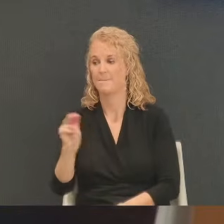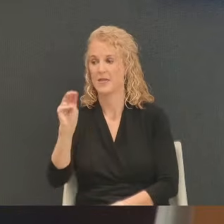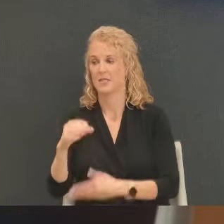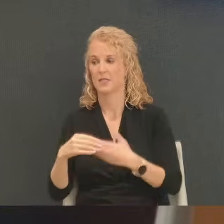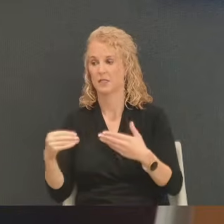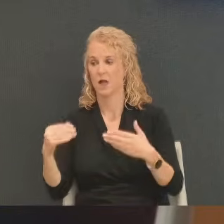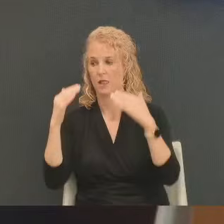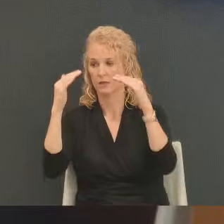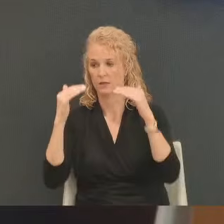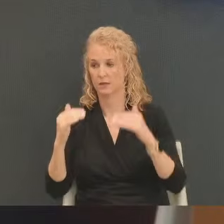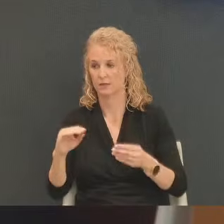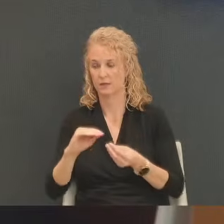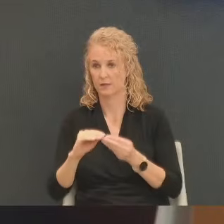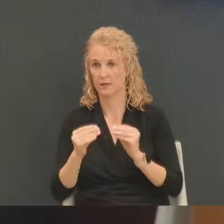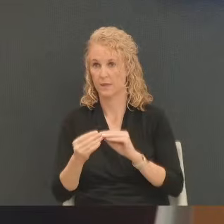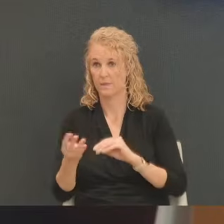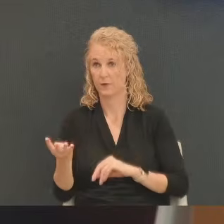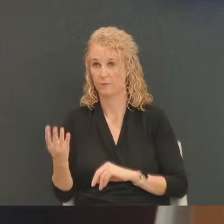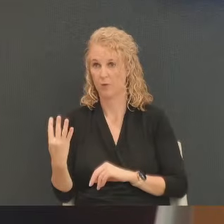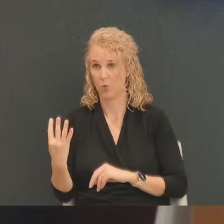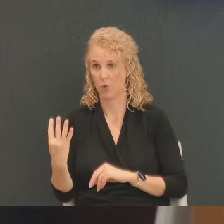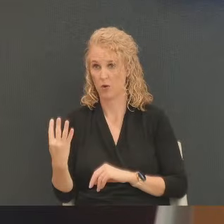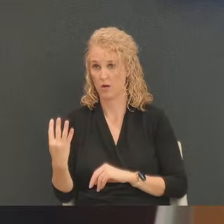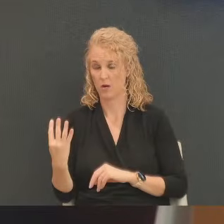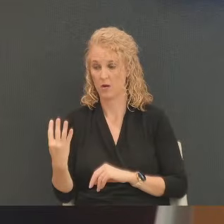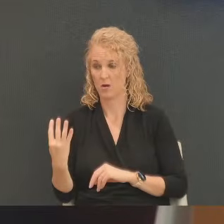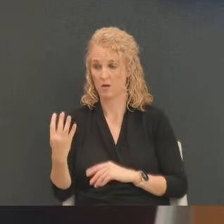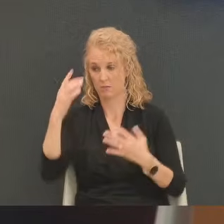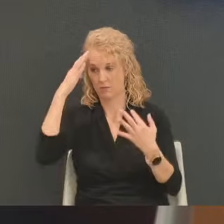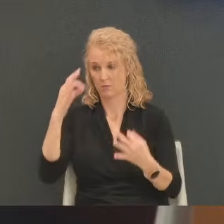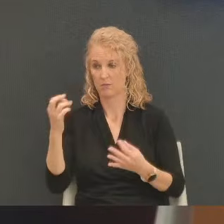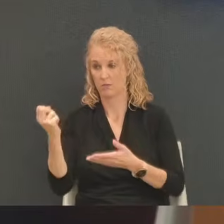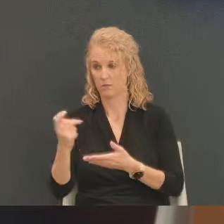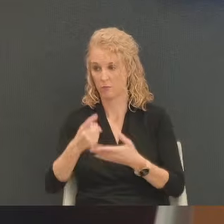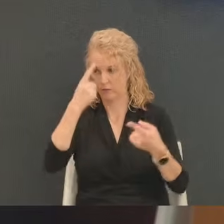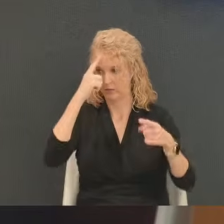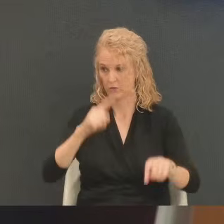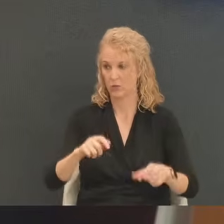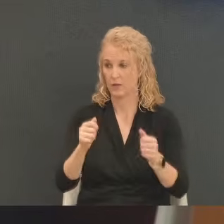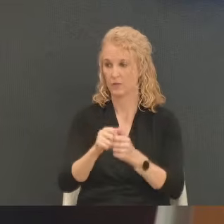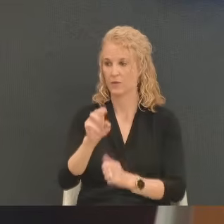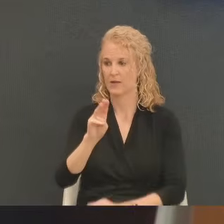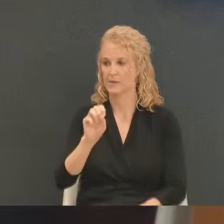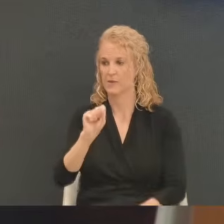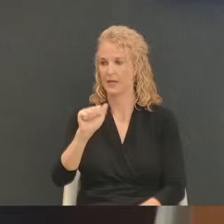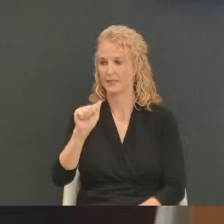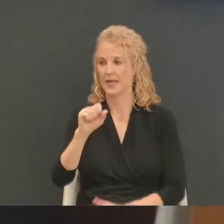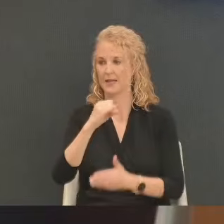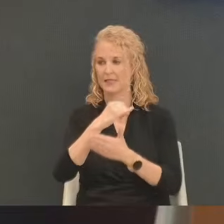Item number four is a resolution approving an agreement with MSA design for facility condition